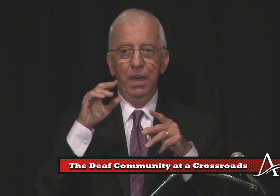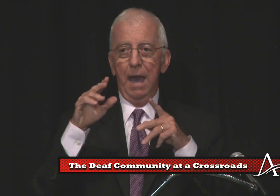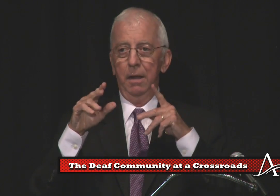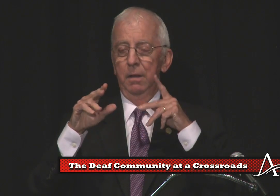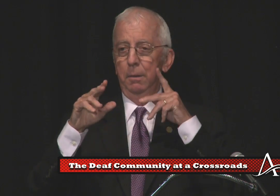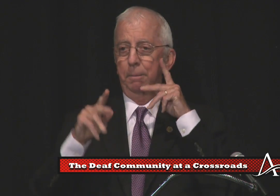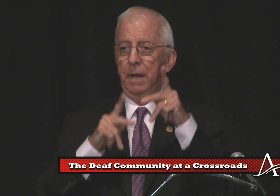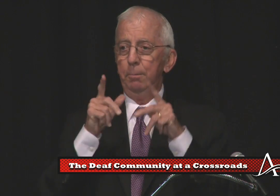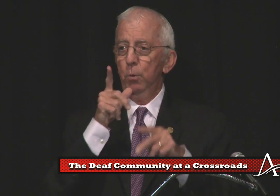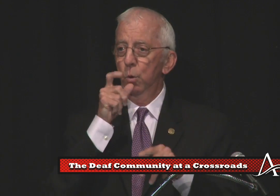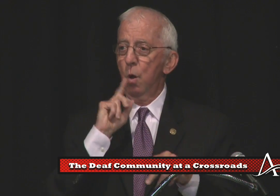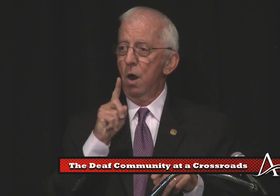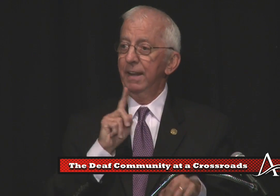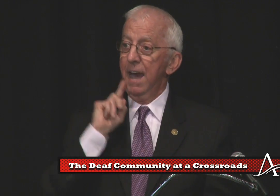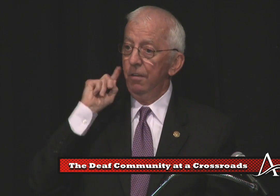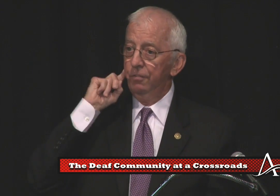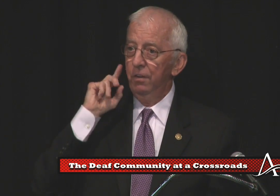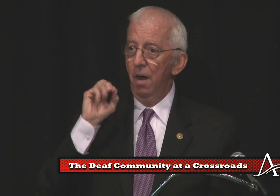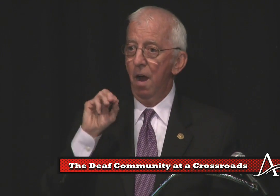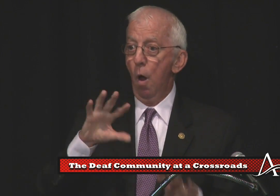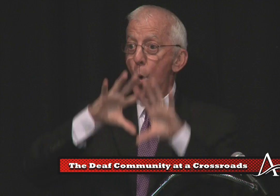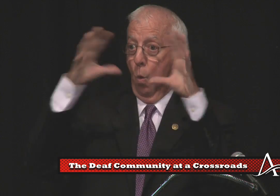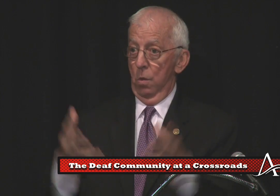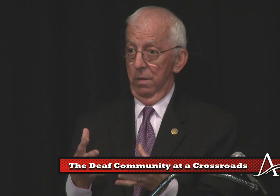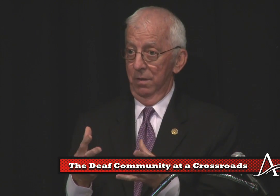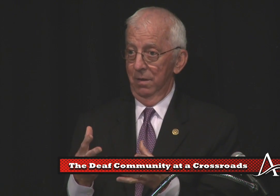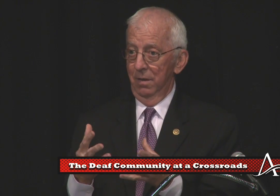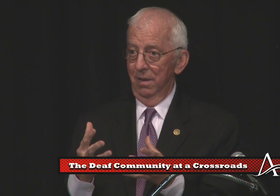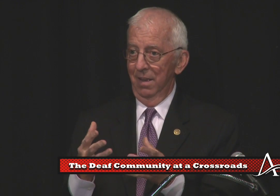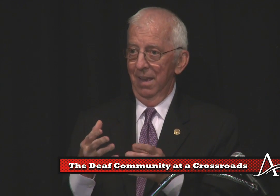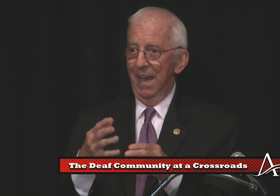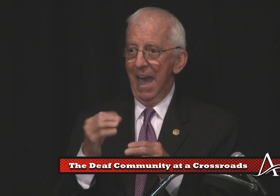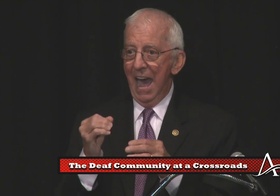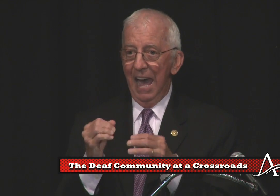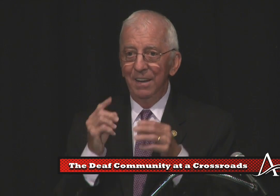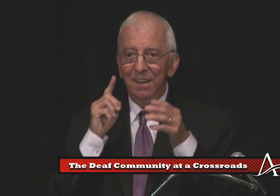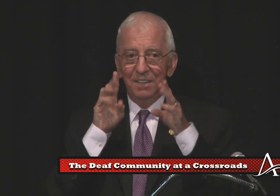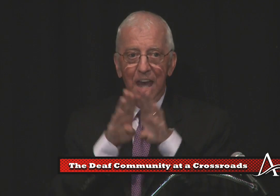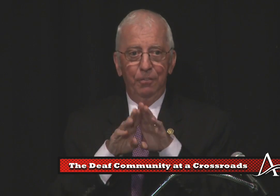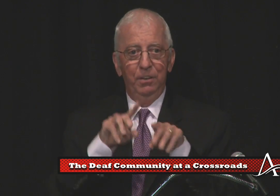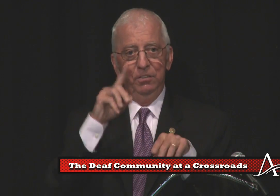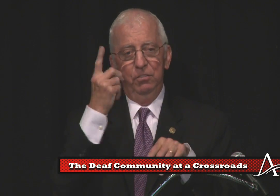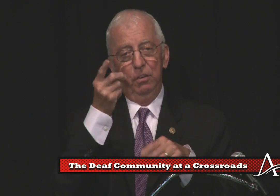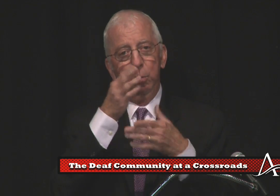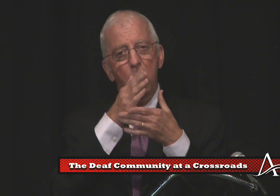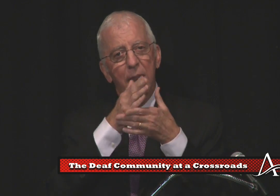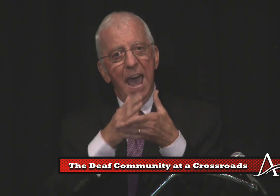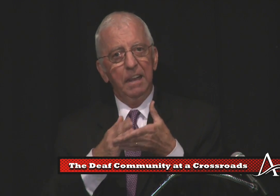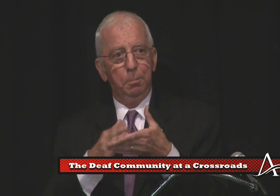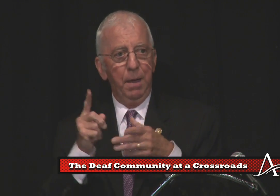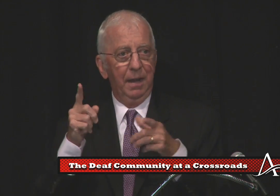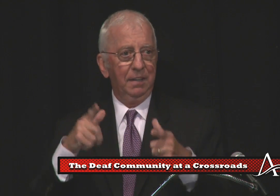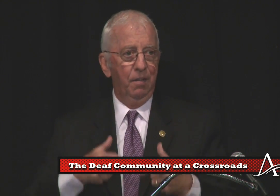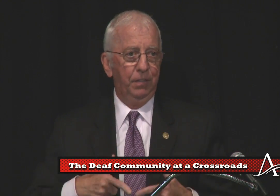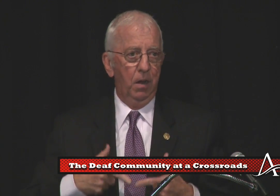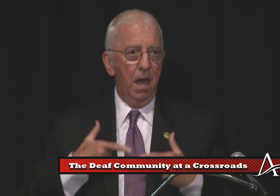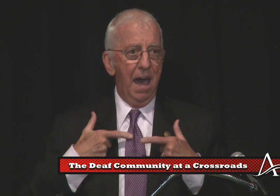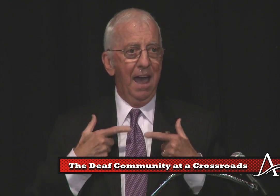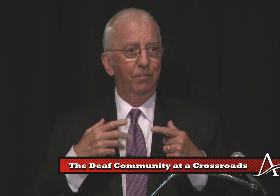that people who are deaf are whole. And deafness is just one aspect of their lives